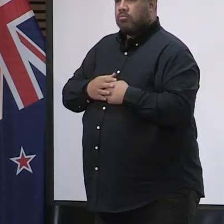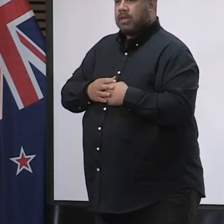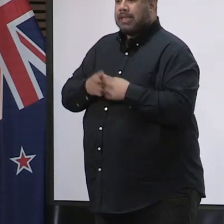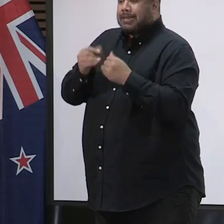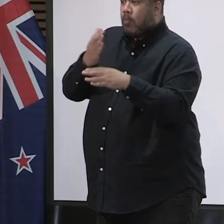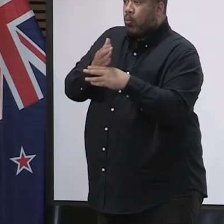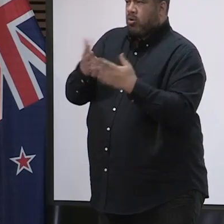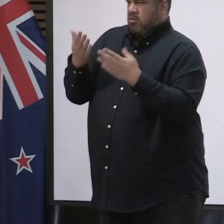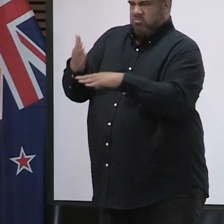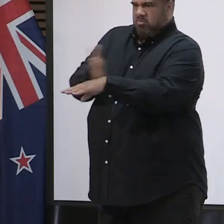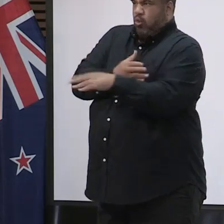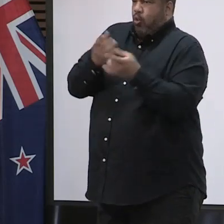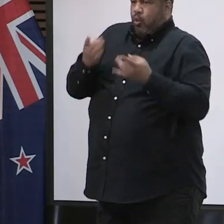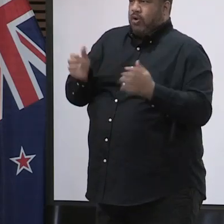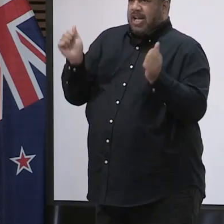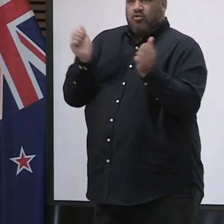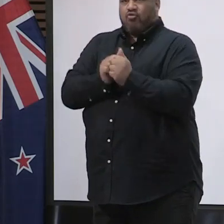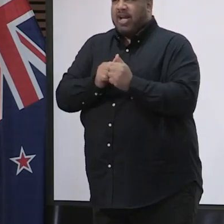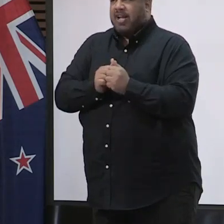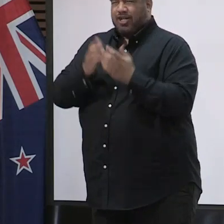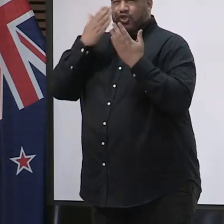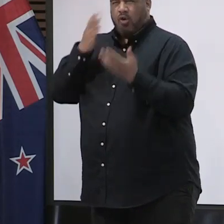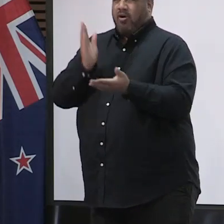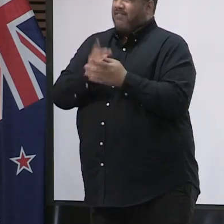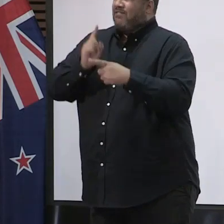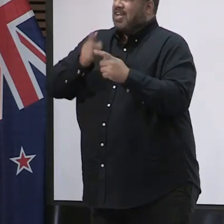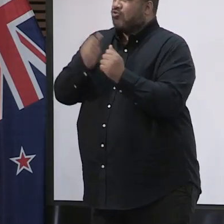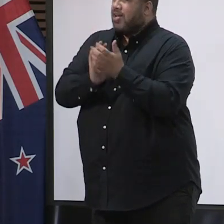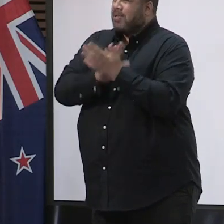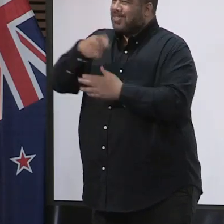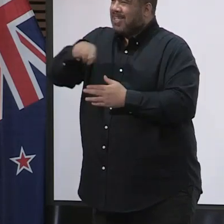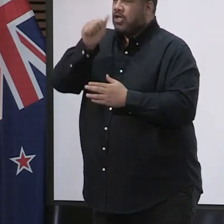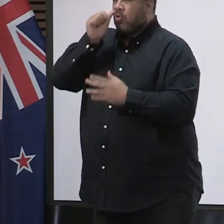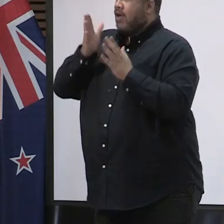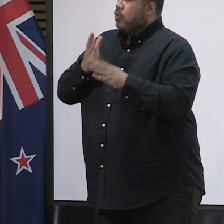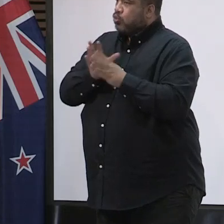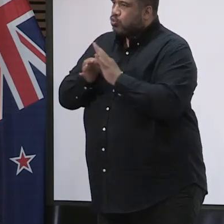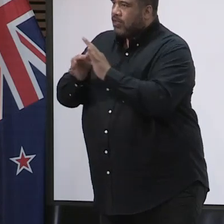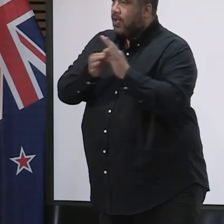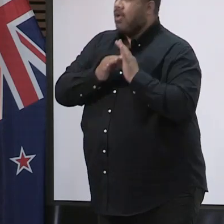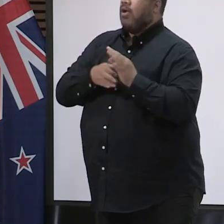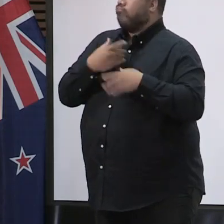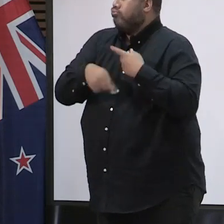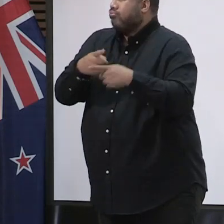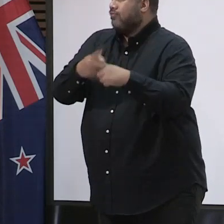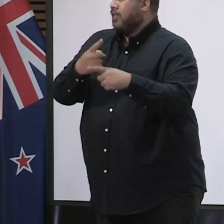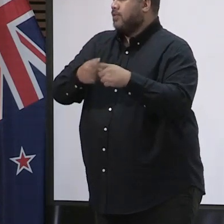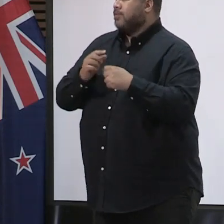the night to get agreed. This was one agreed before we started the assembly and it's